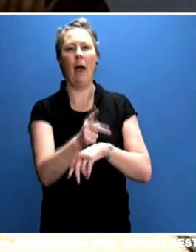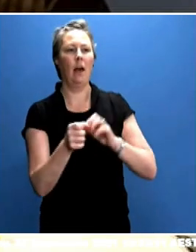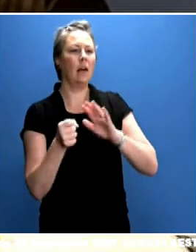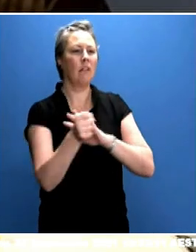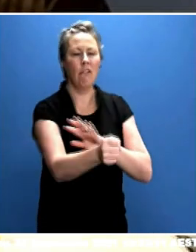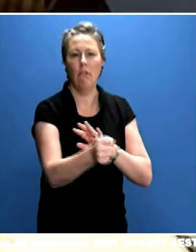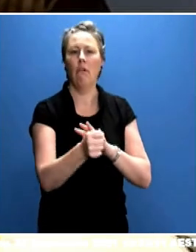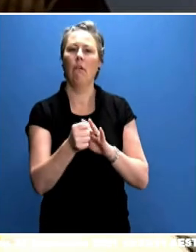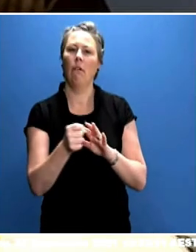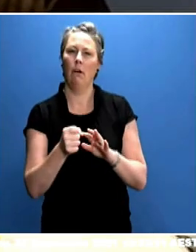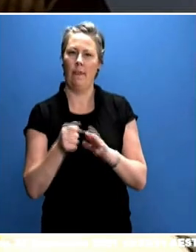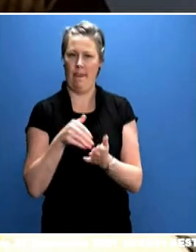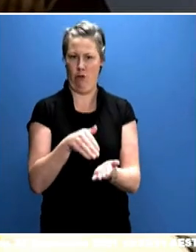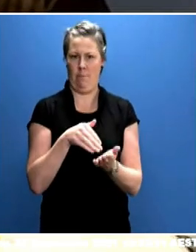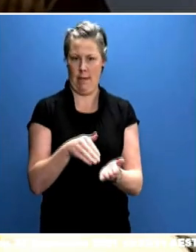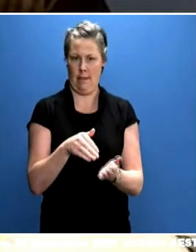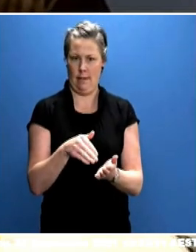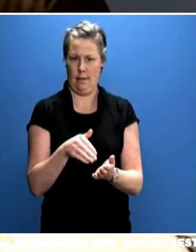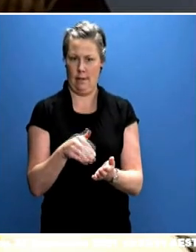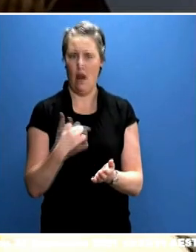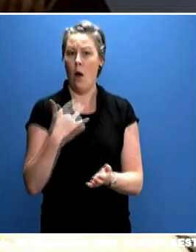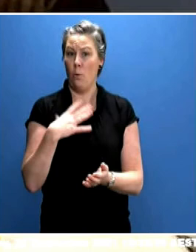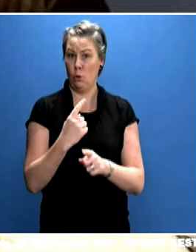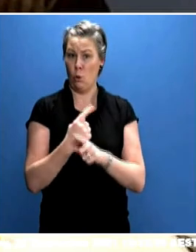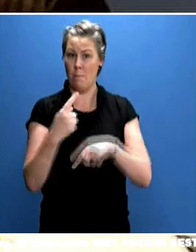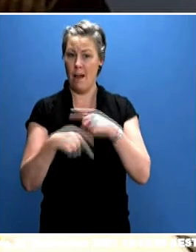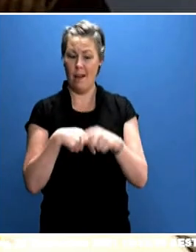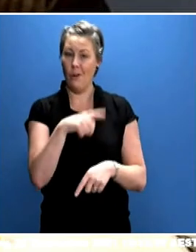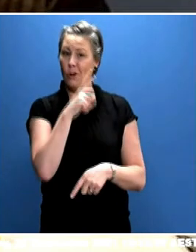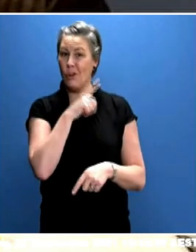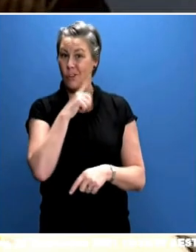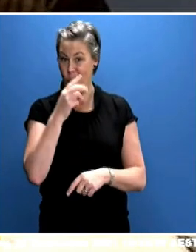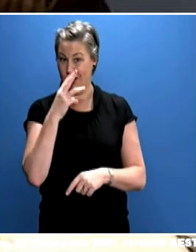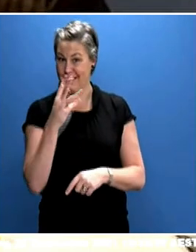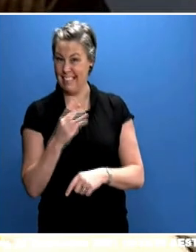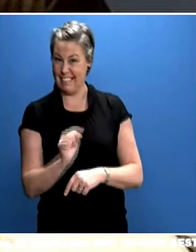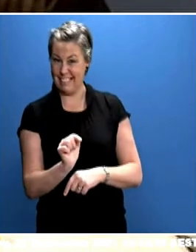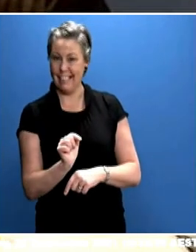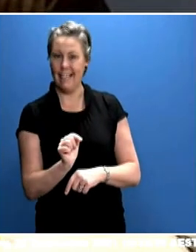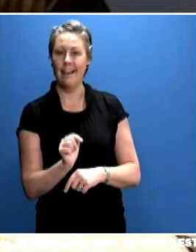Going back to the 13-year-old young girl that I worked with, after she came out